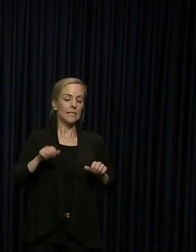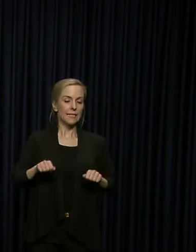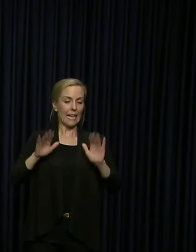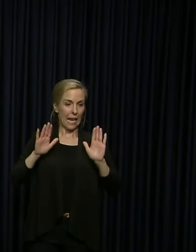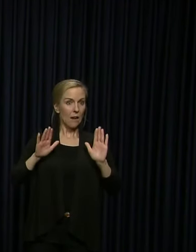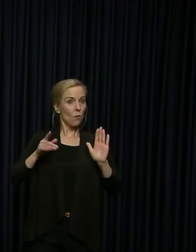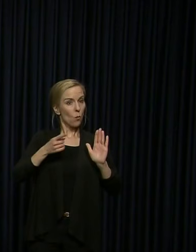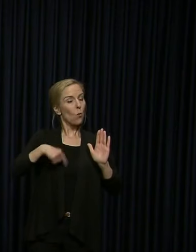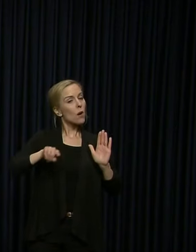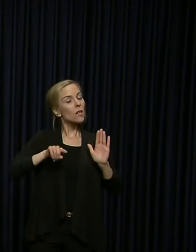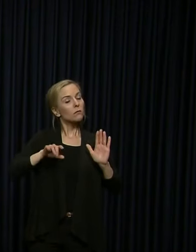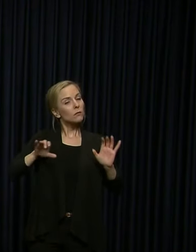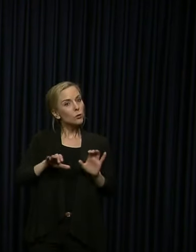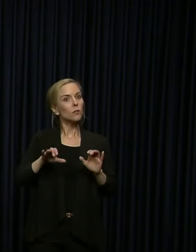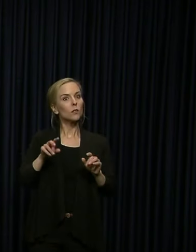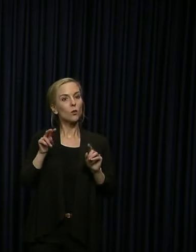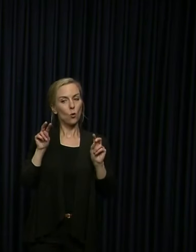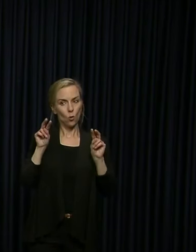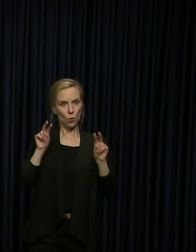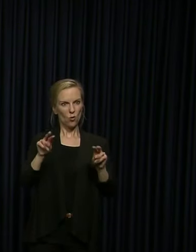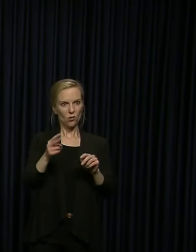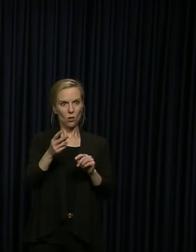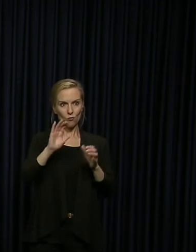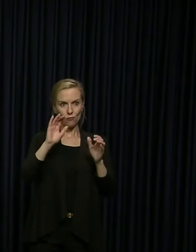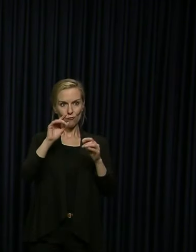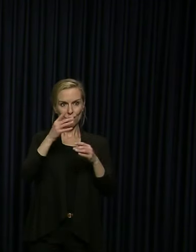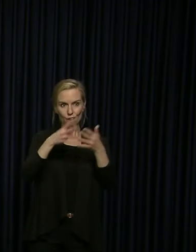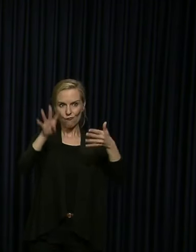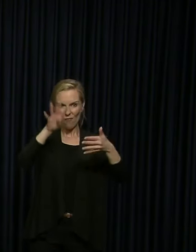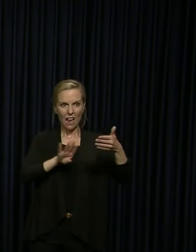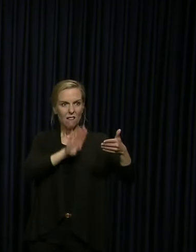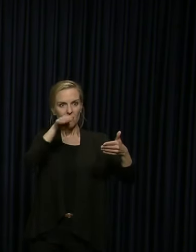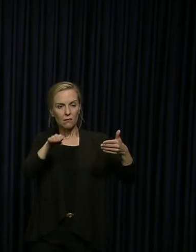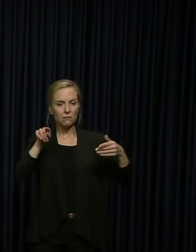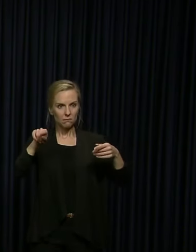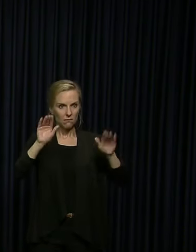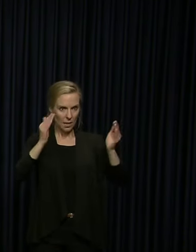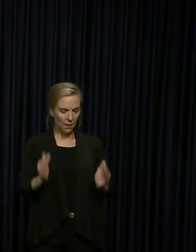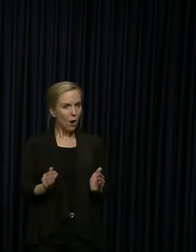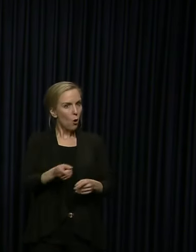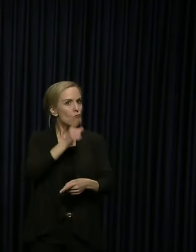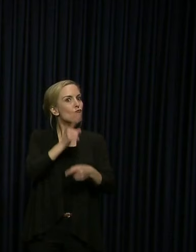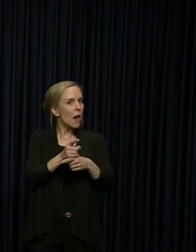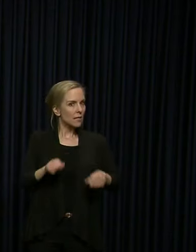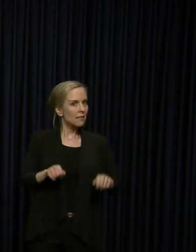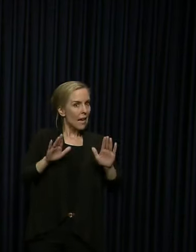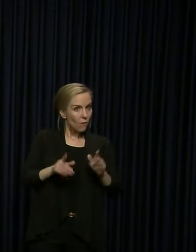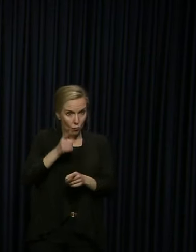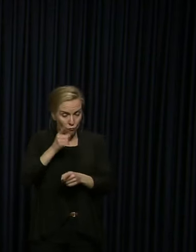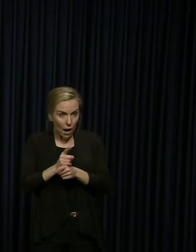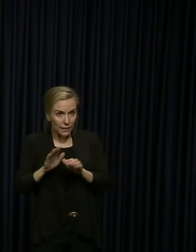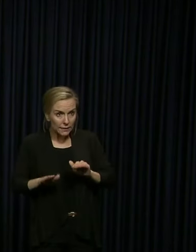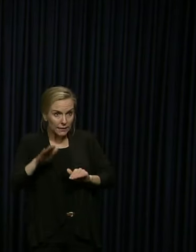HIGH FARM IN RURAL KENTUCKY. THAT BEING SAID, IT MAKES A BIG DIFFERENCE BECAUSE ANY TIME YOU